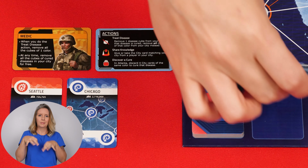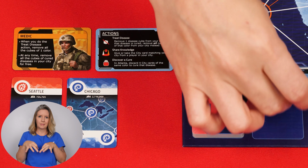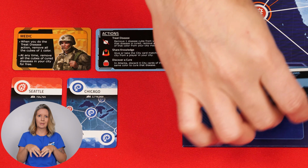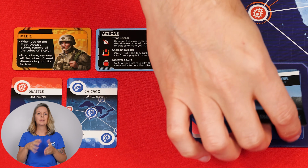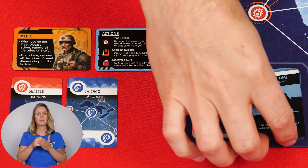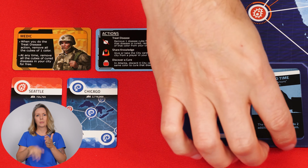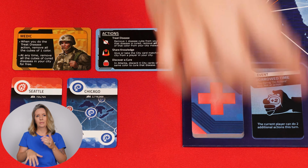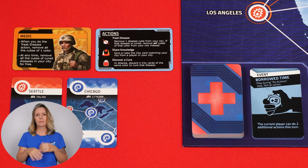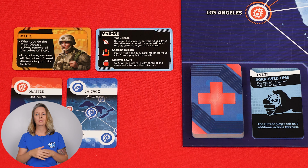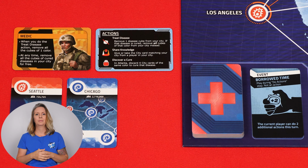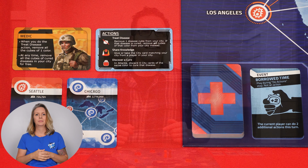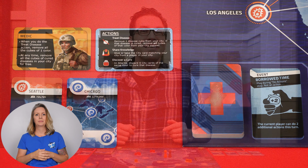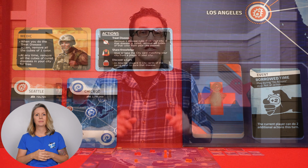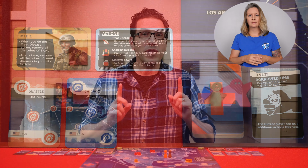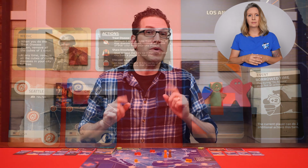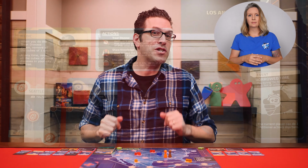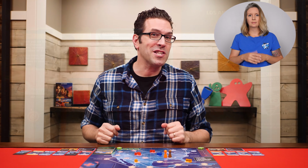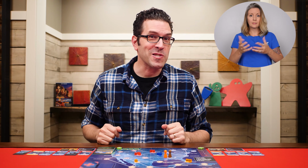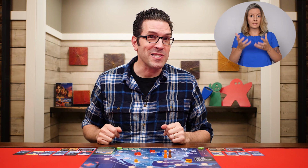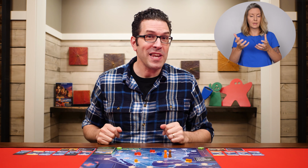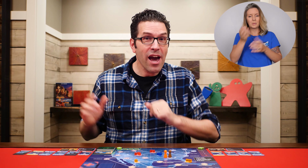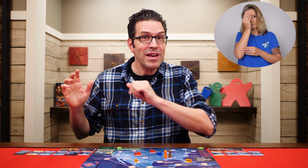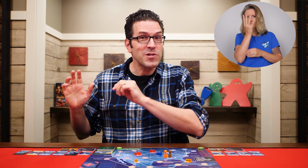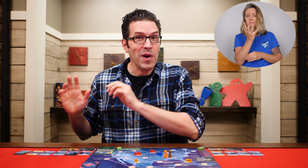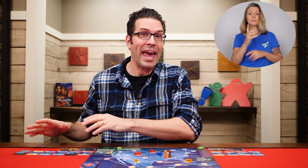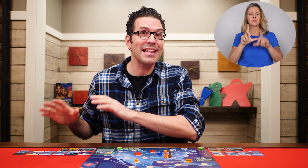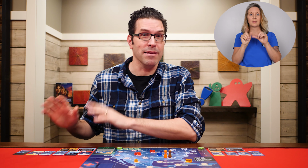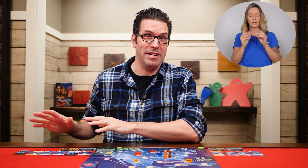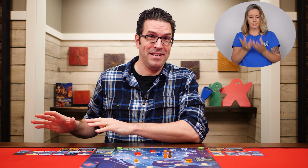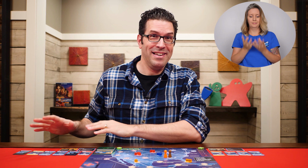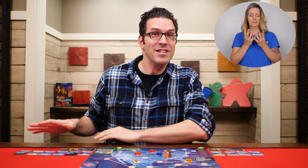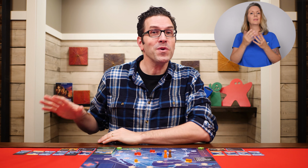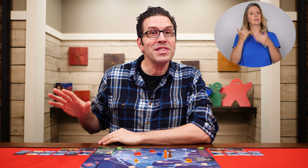it into the discard pile. Something we should discuss now, is your hand limit. During the